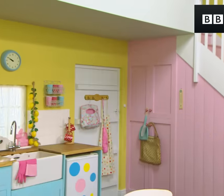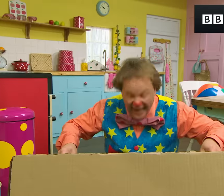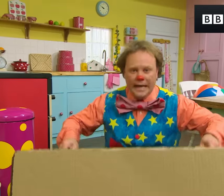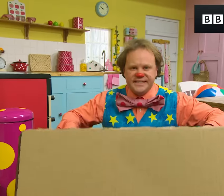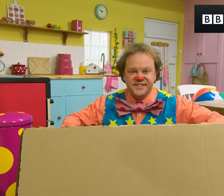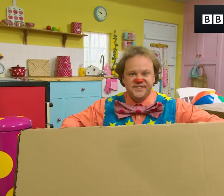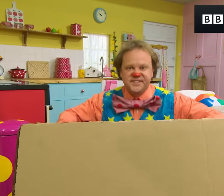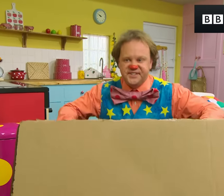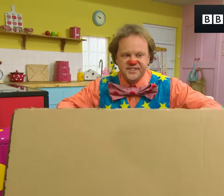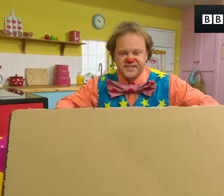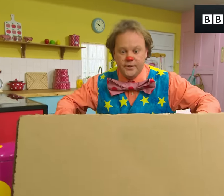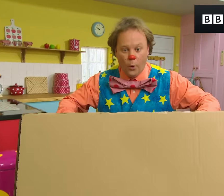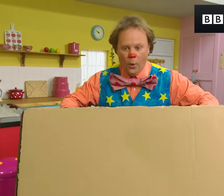hey